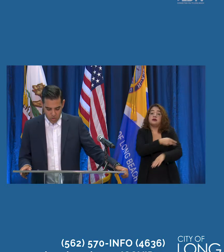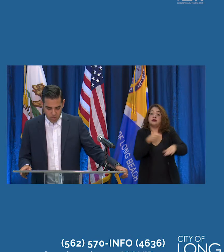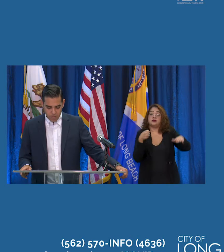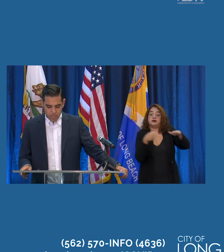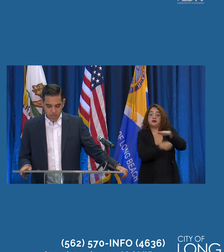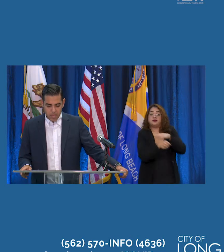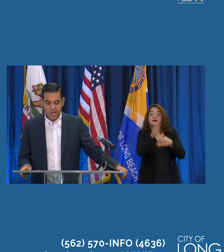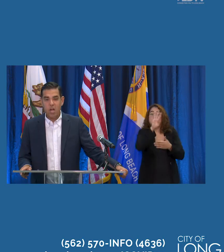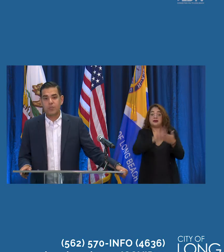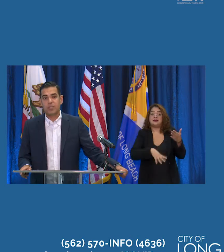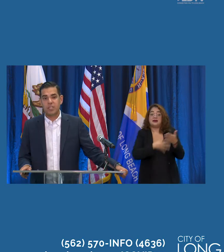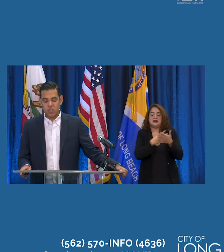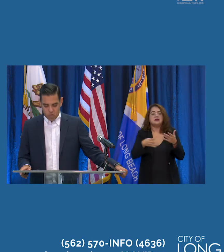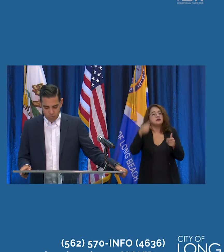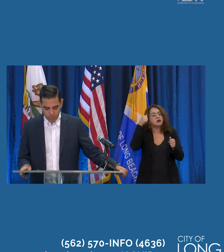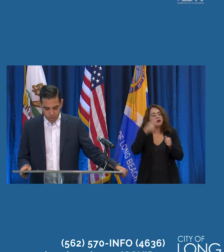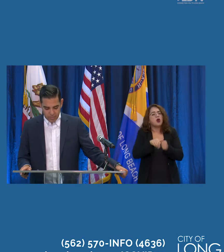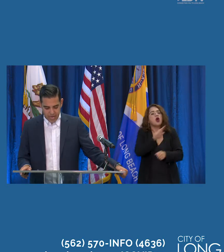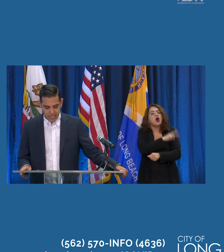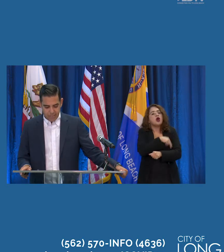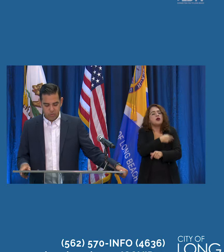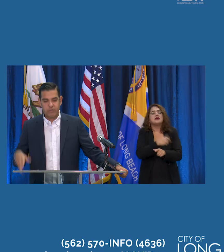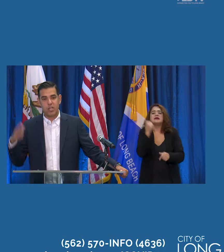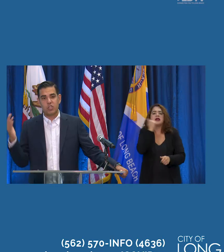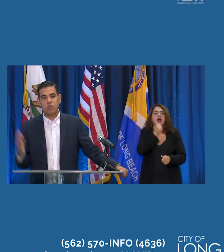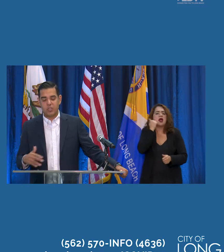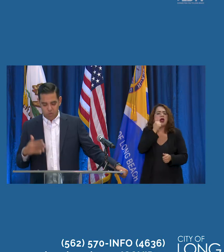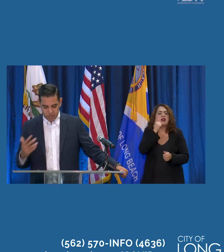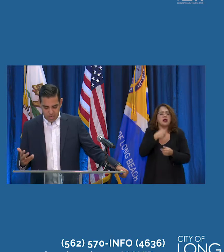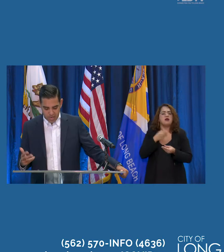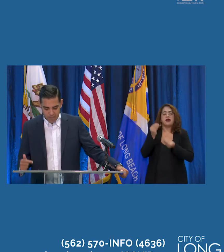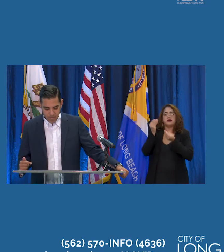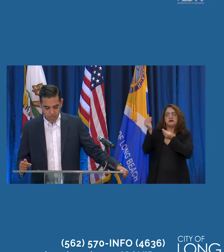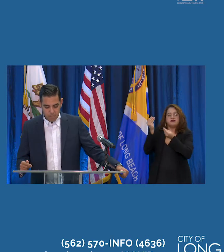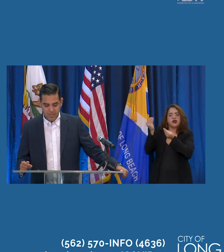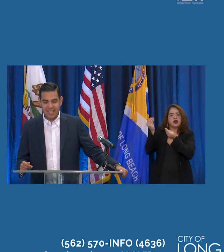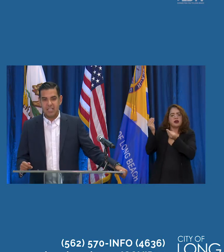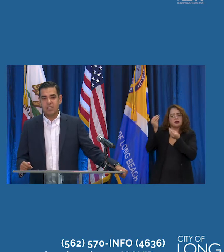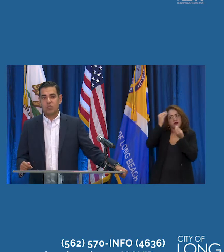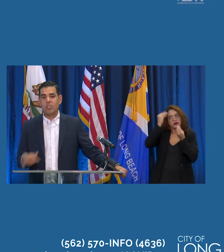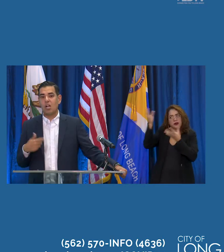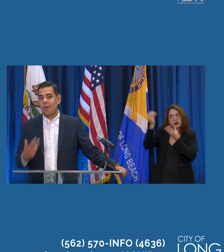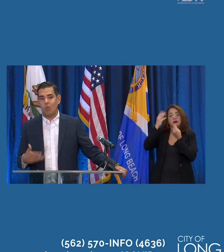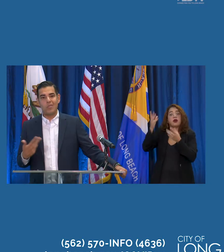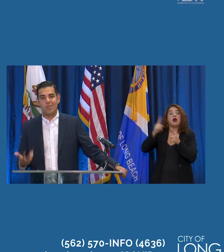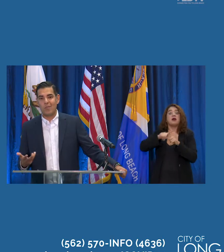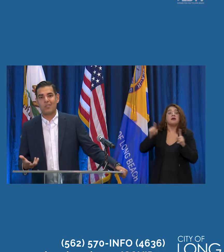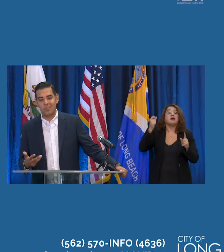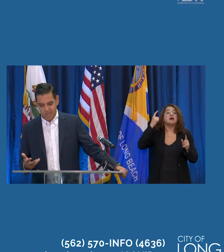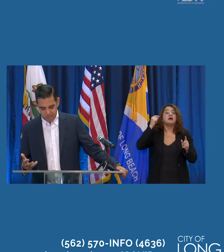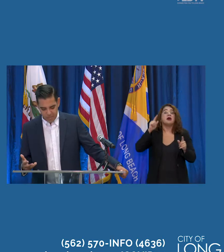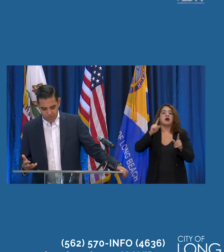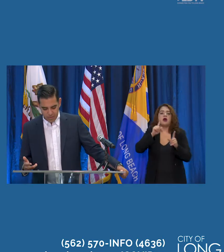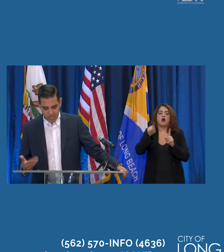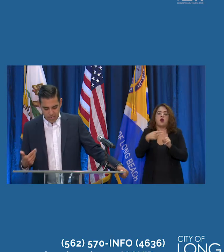chart. Now hospitalizations are reported daily but there's fluctuation over time because it's really all about when the information is made available to us